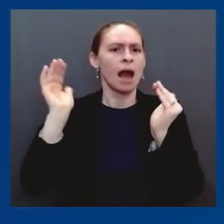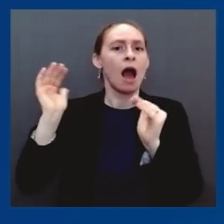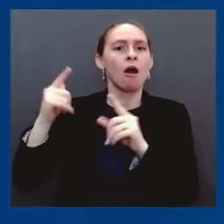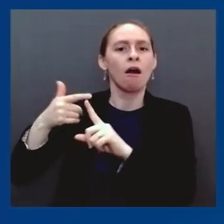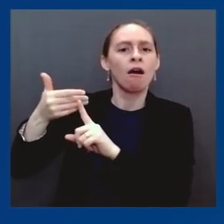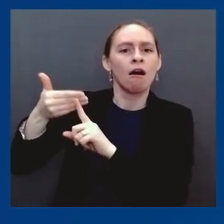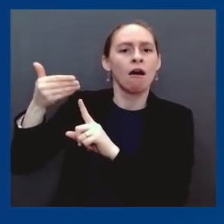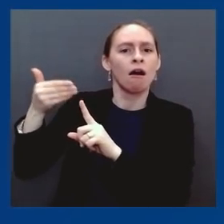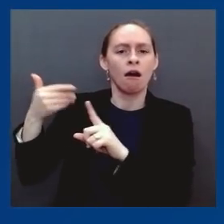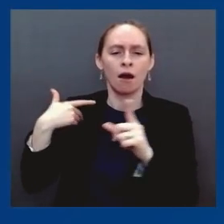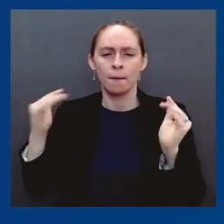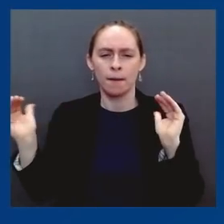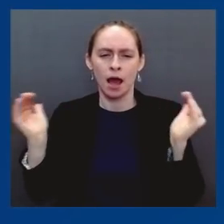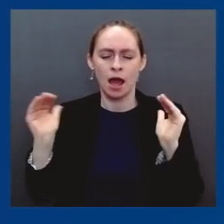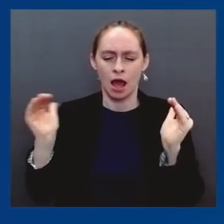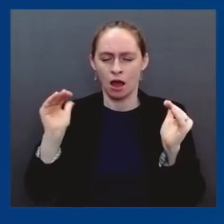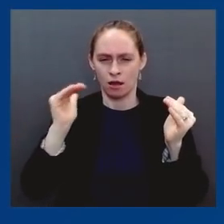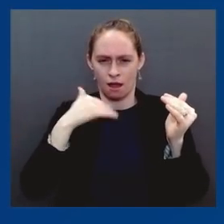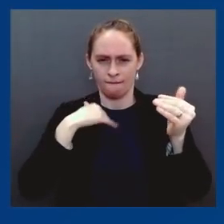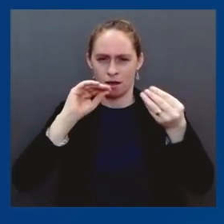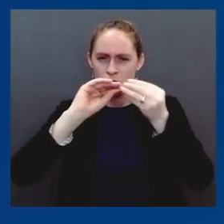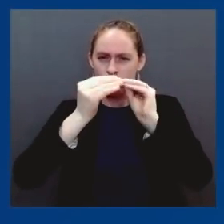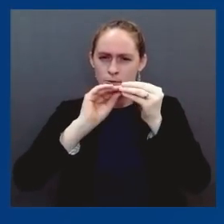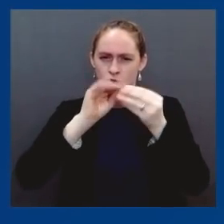On hospital deaths: 4.5 versus 21.3.